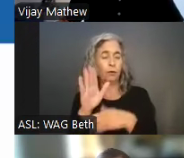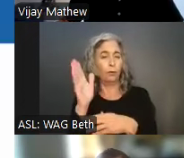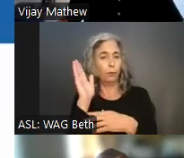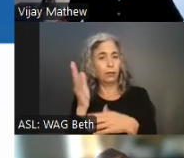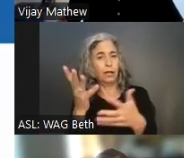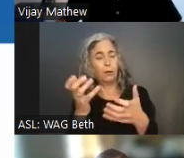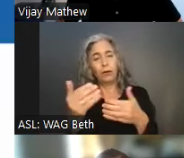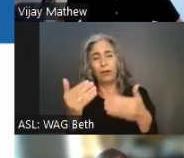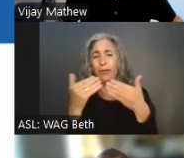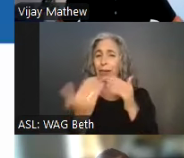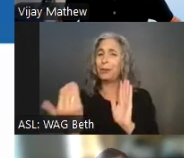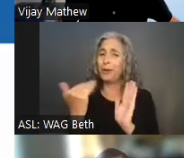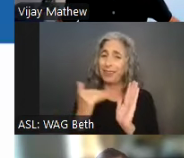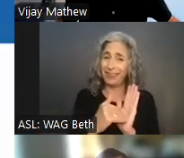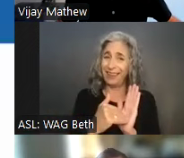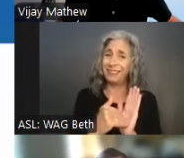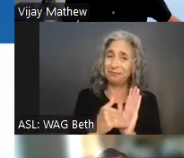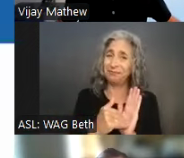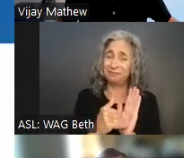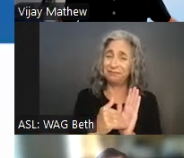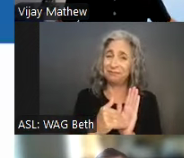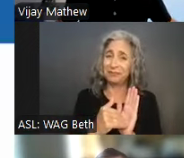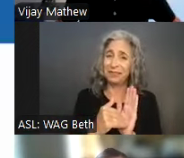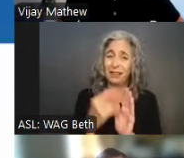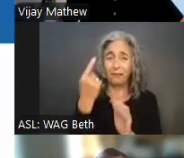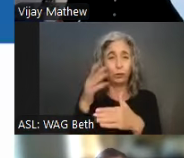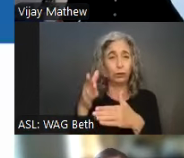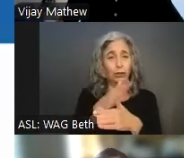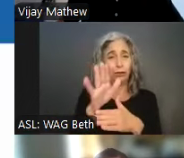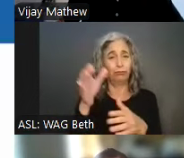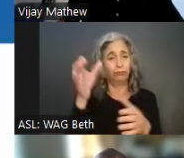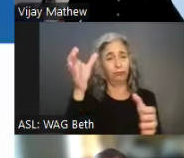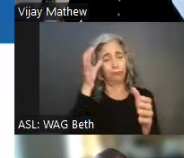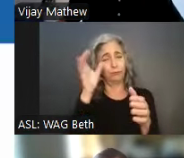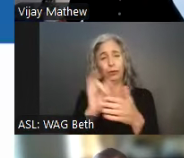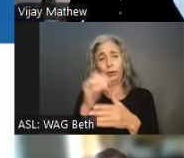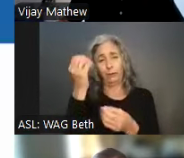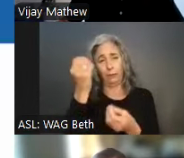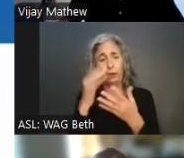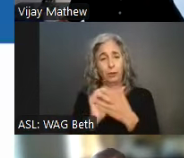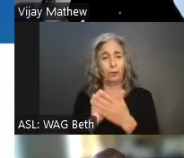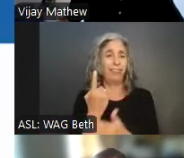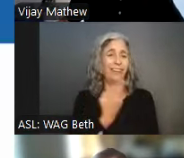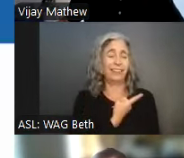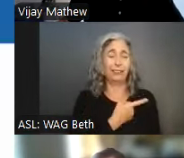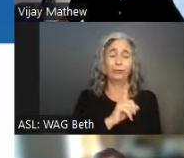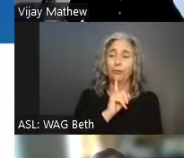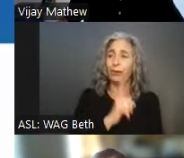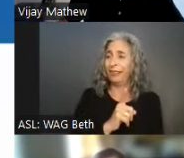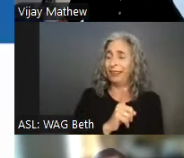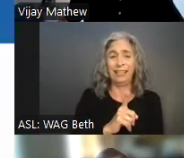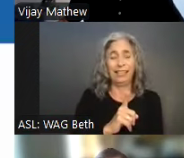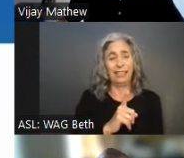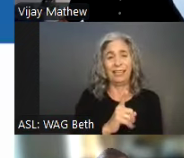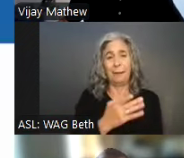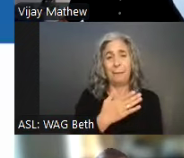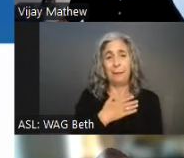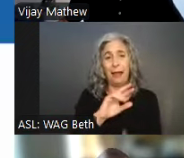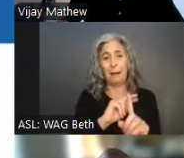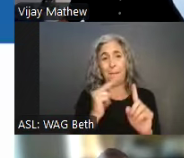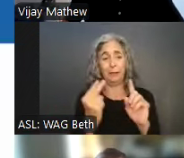you again for sharing your knowledge with us and it was -- from my perspective, I do a lot of the